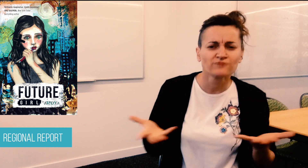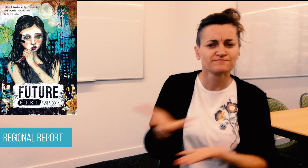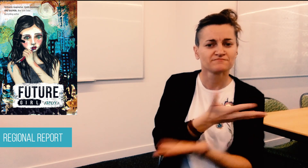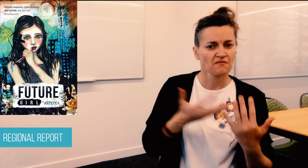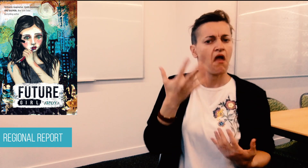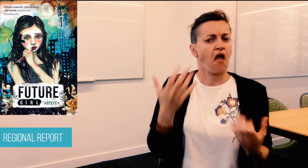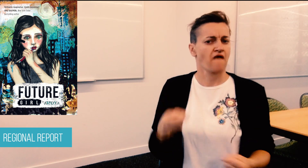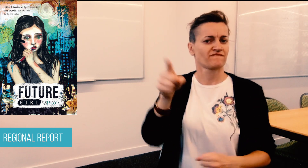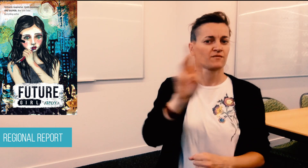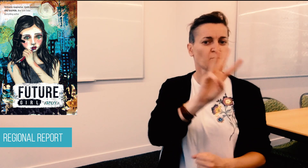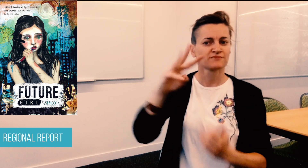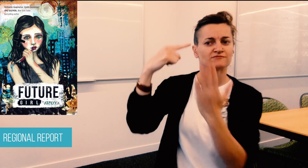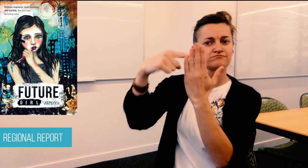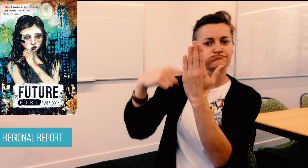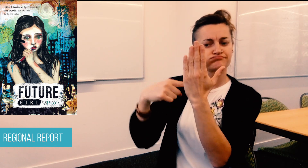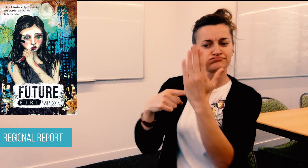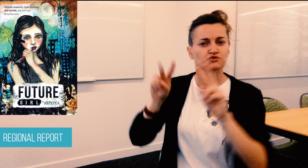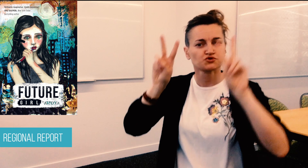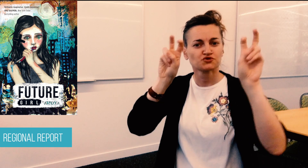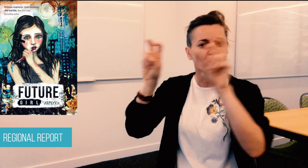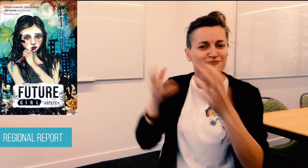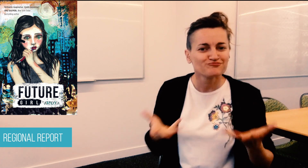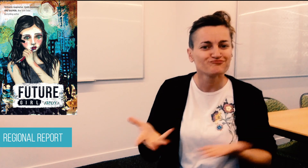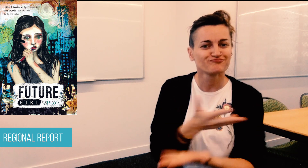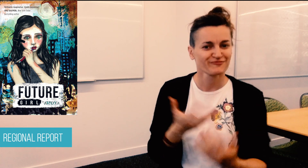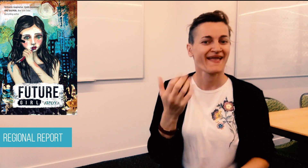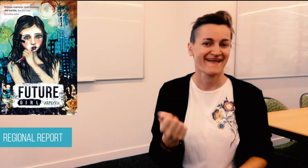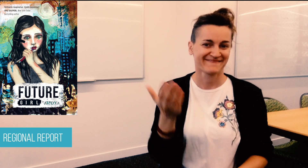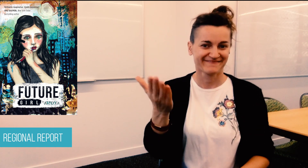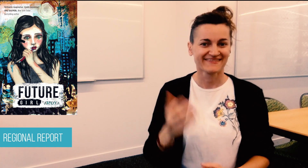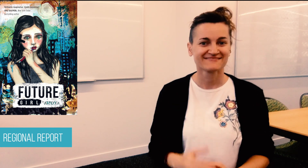to guide discussions on the topics unpacked in her book.